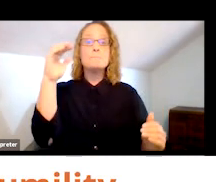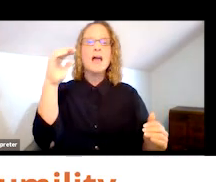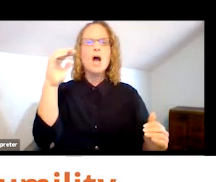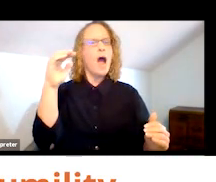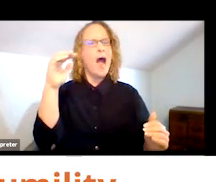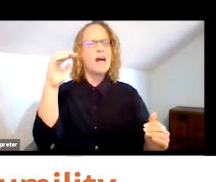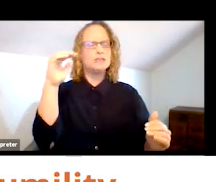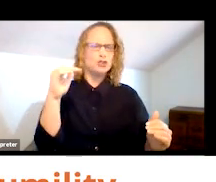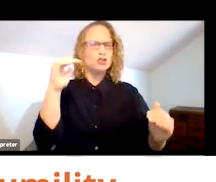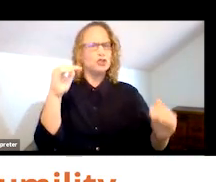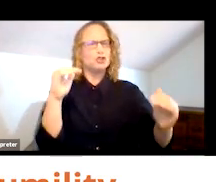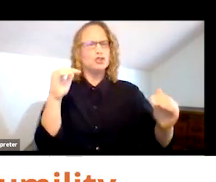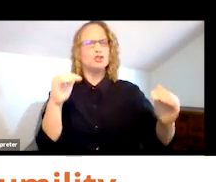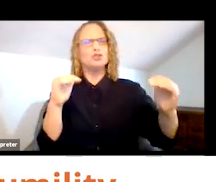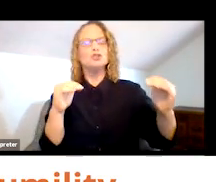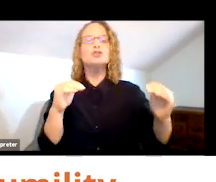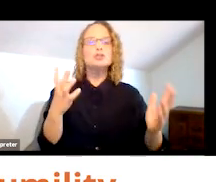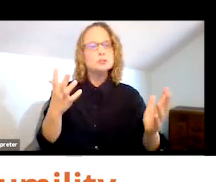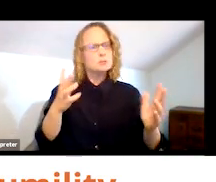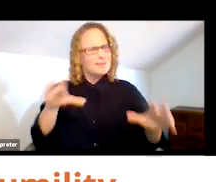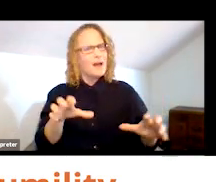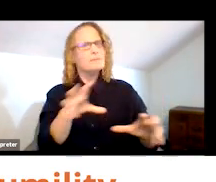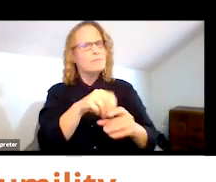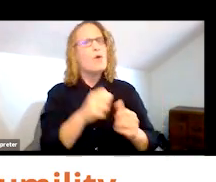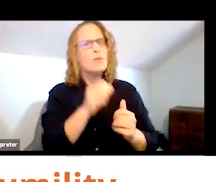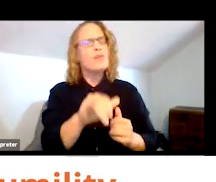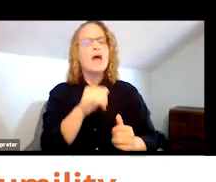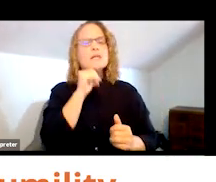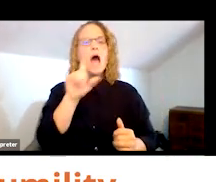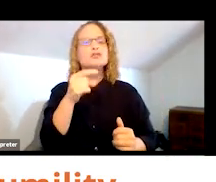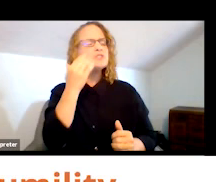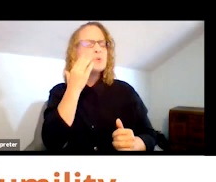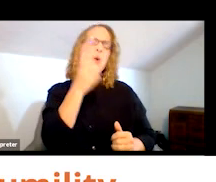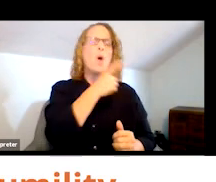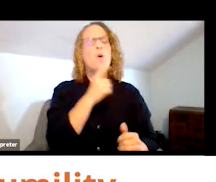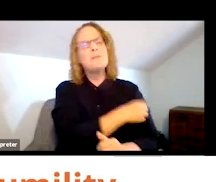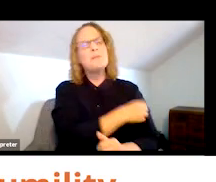the services we provide to our community. Number two, it asks us to have a desire